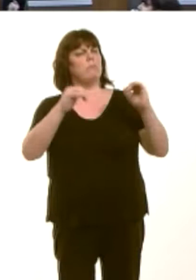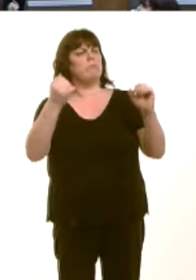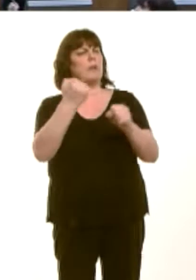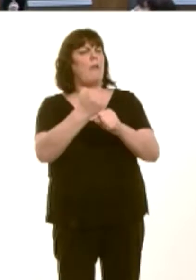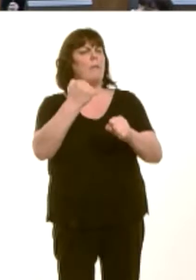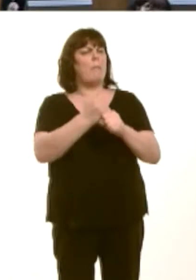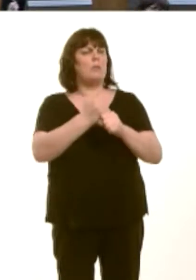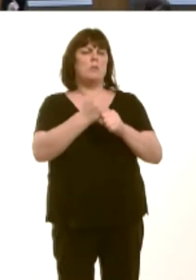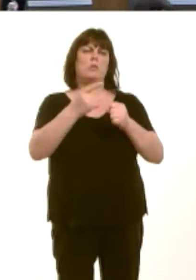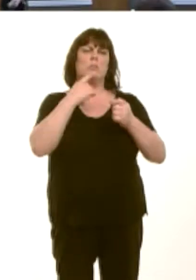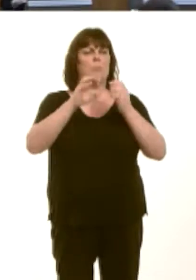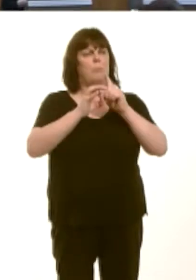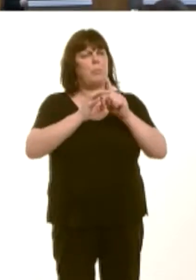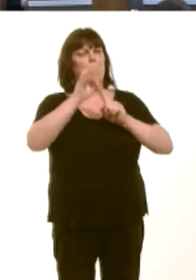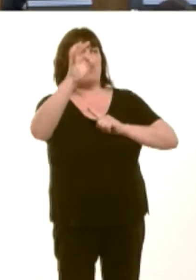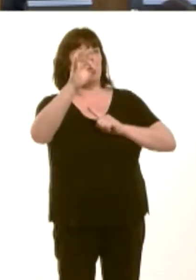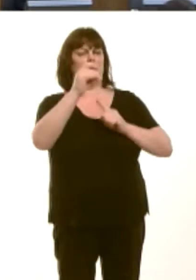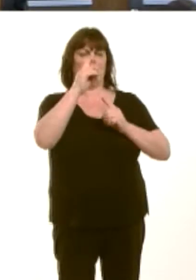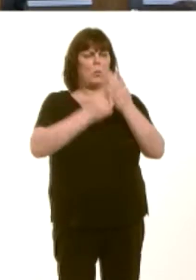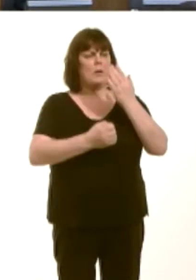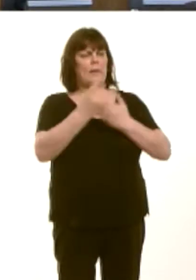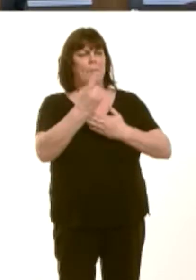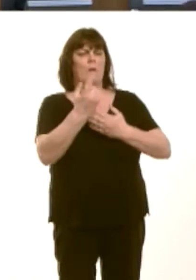and public engagement in terms of GP services?